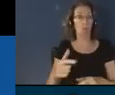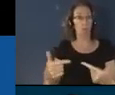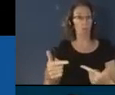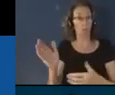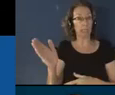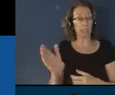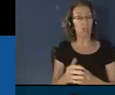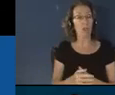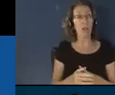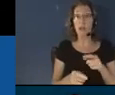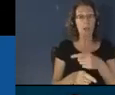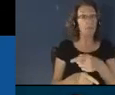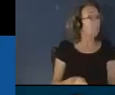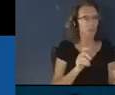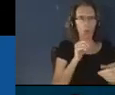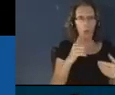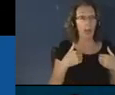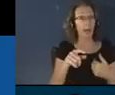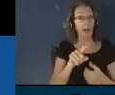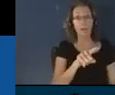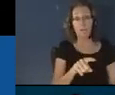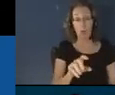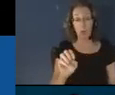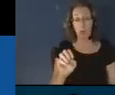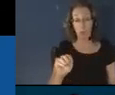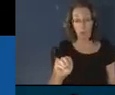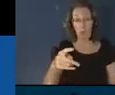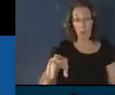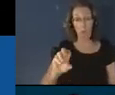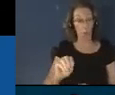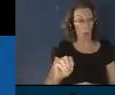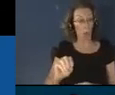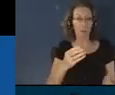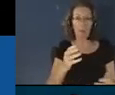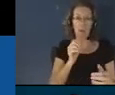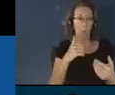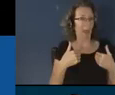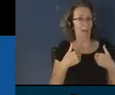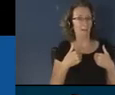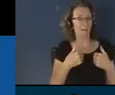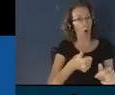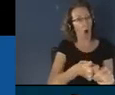do not have a pro account be aware that may not be offered if you're using the the basic Zoom